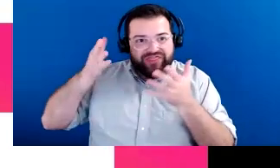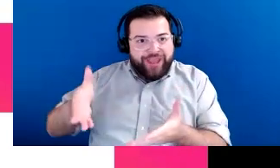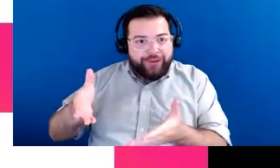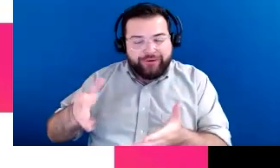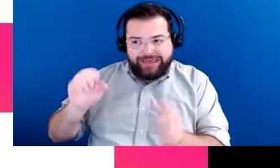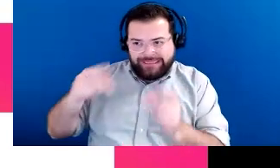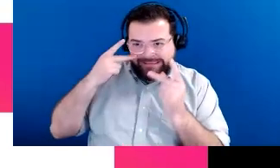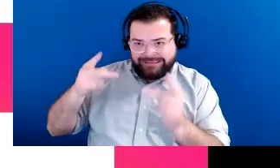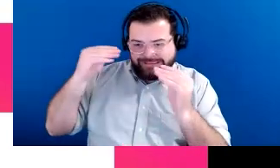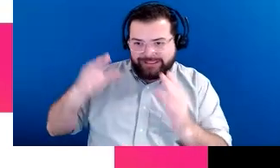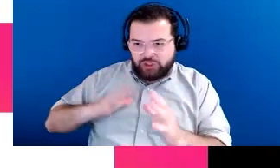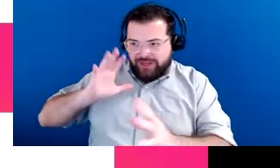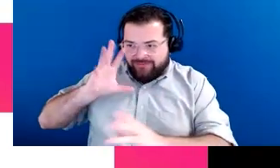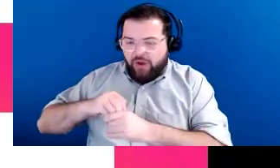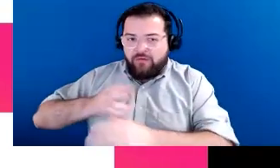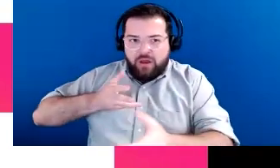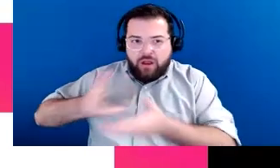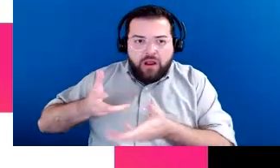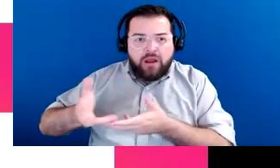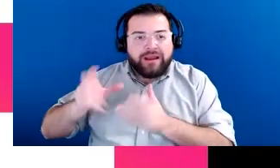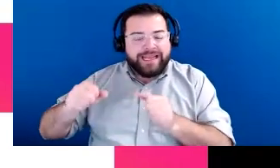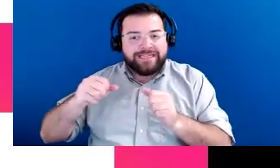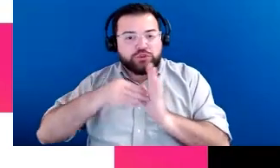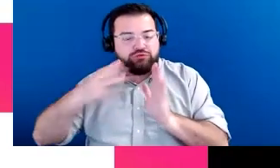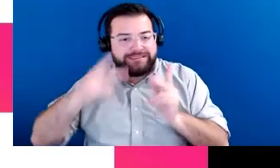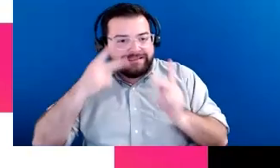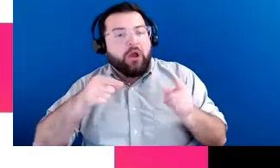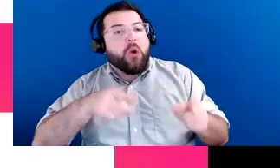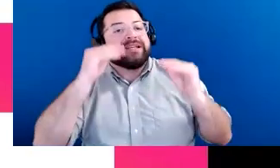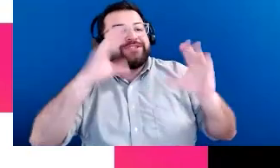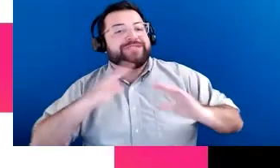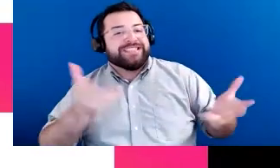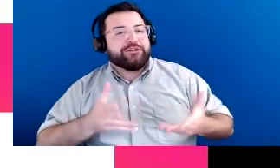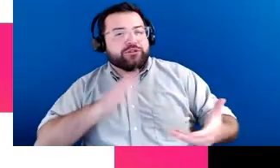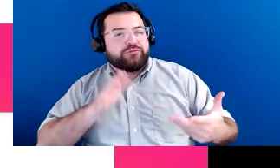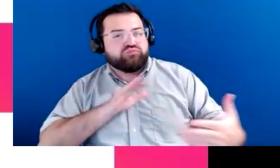they can see that their teacher is in there communicating with them and is active, is actually present.